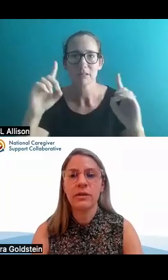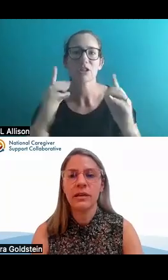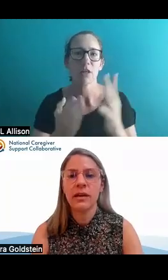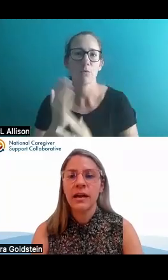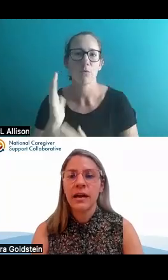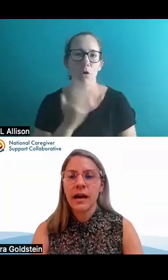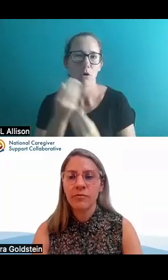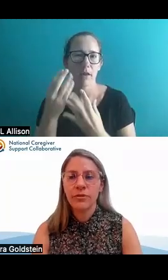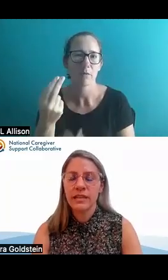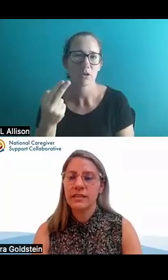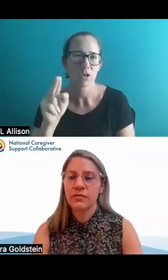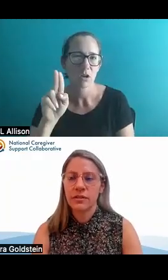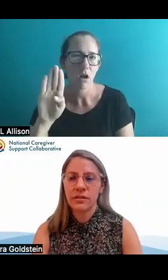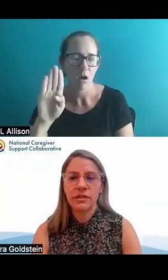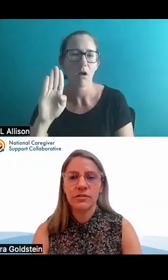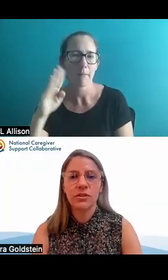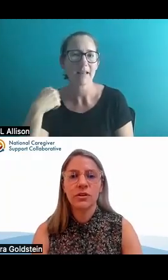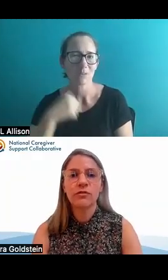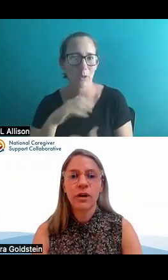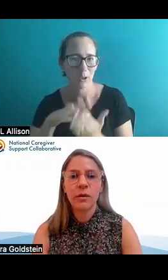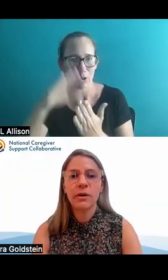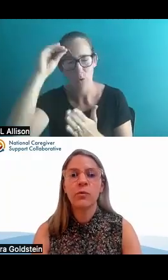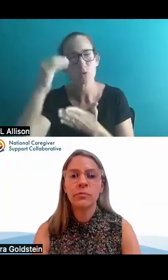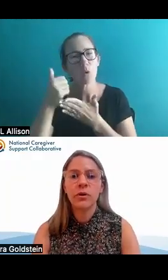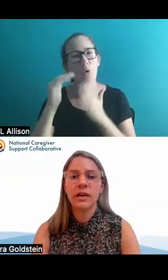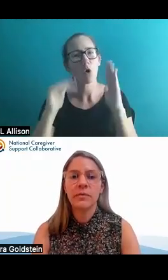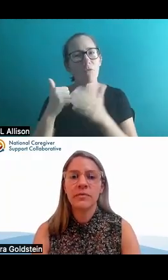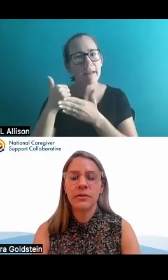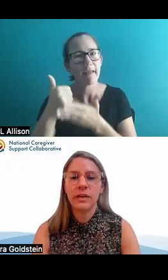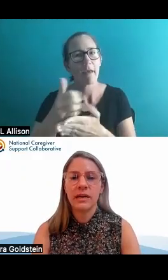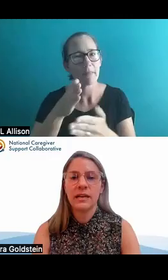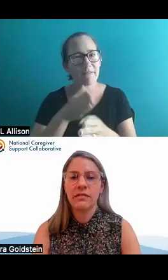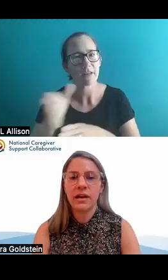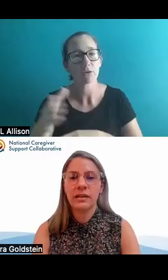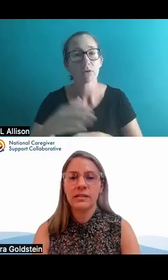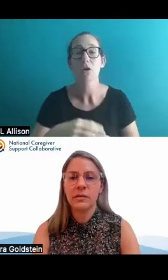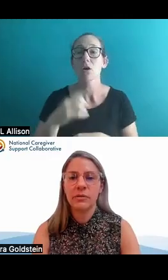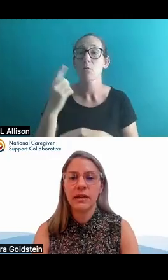be helpful things for the field to learn from, but one program that we identified that's implementing